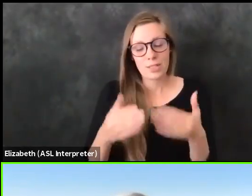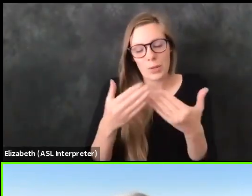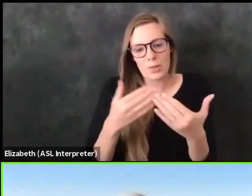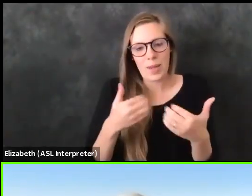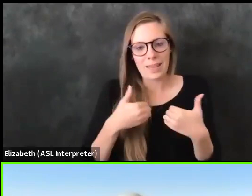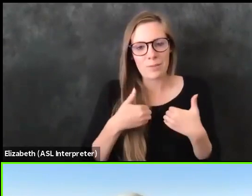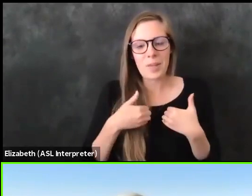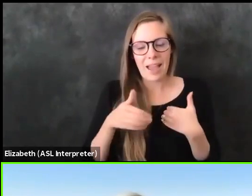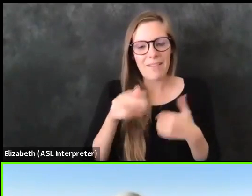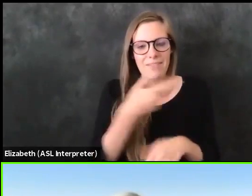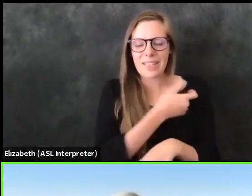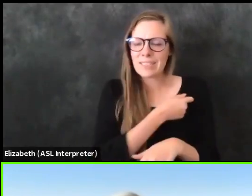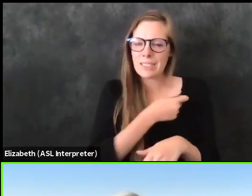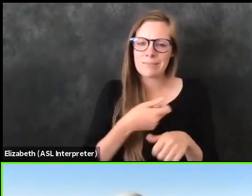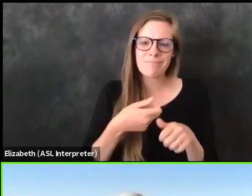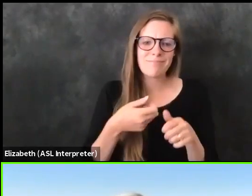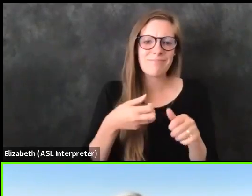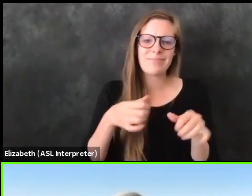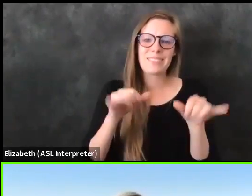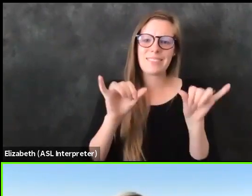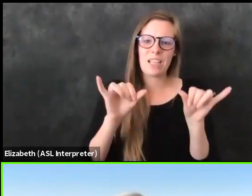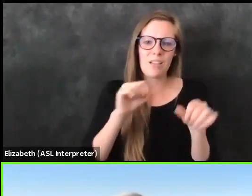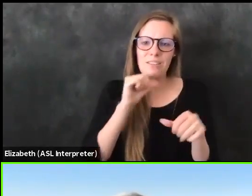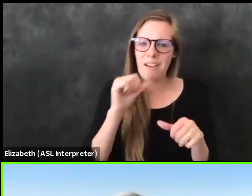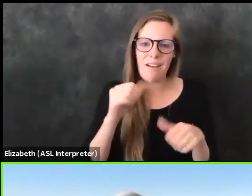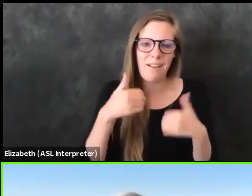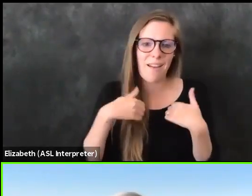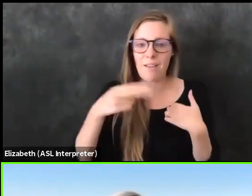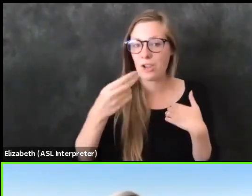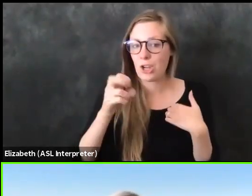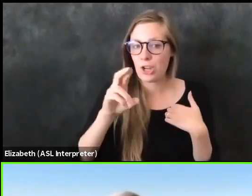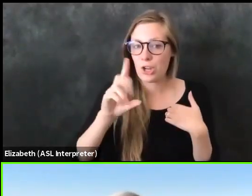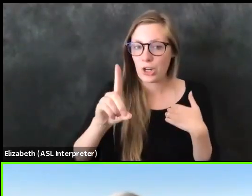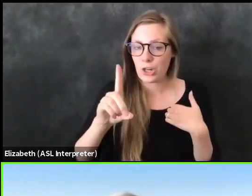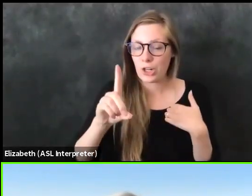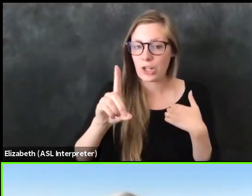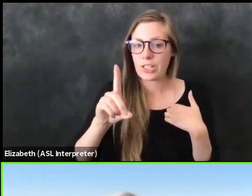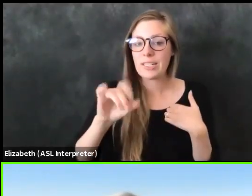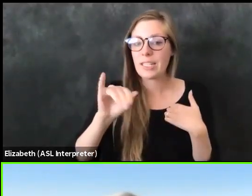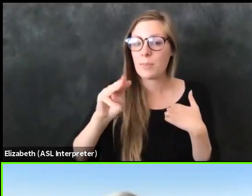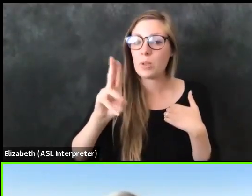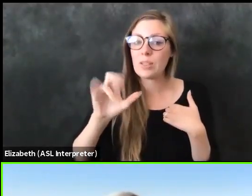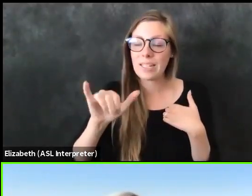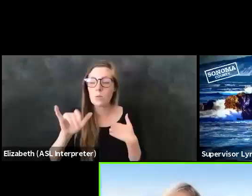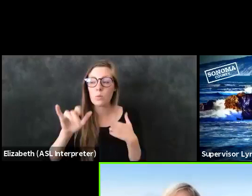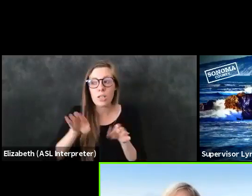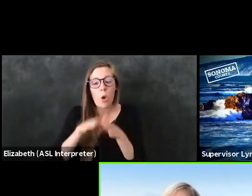still far from herd immunity, so we must reopen smartly and avoid moving